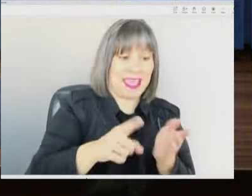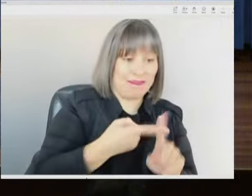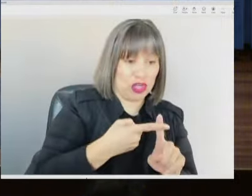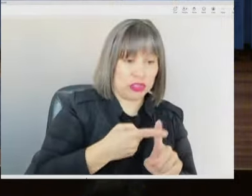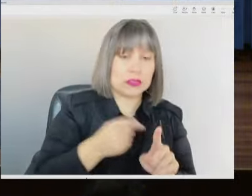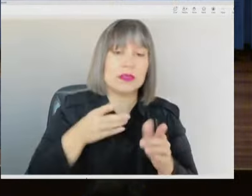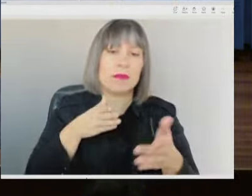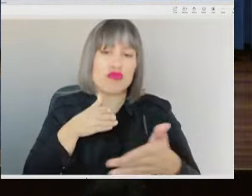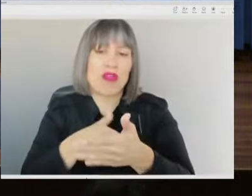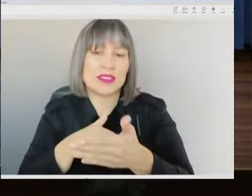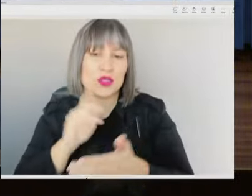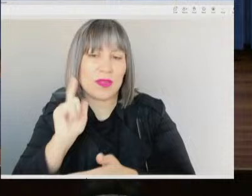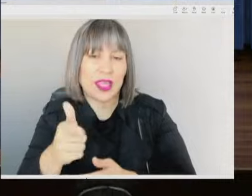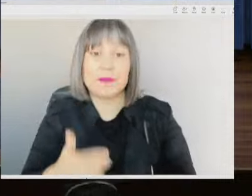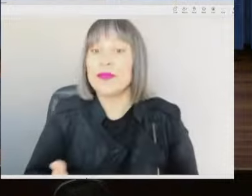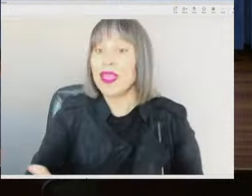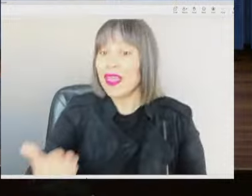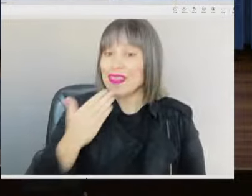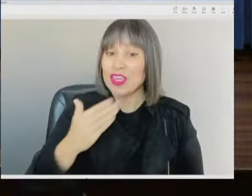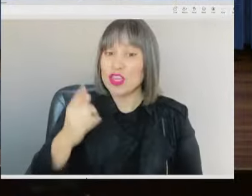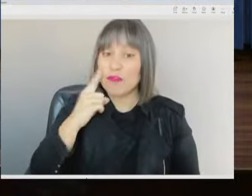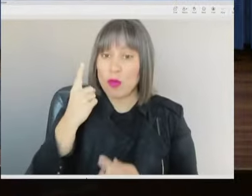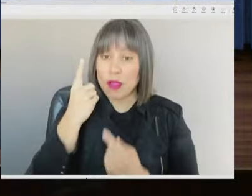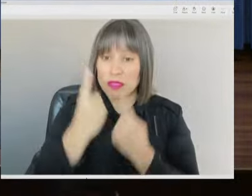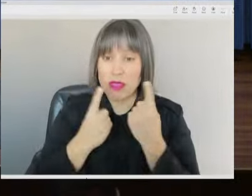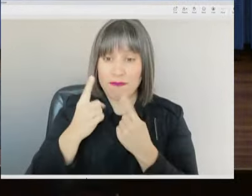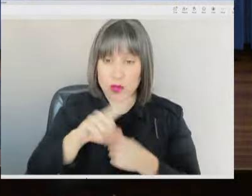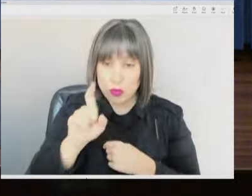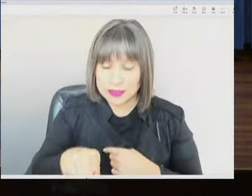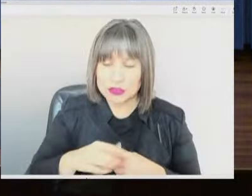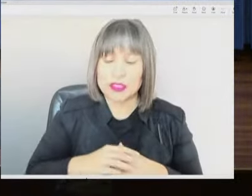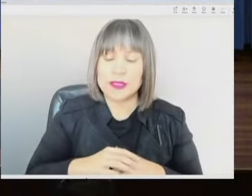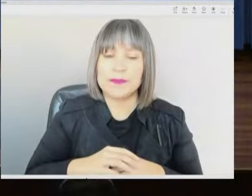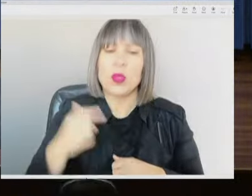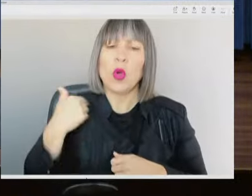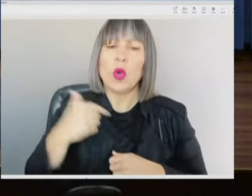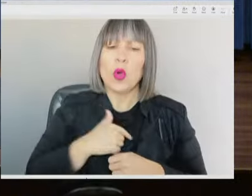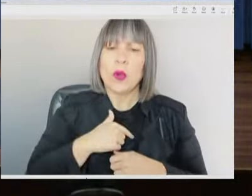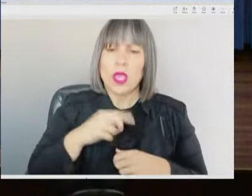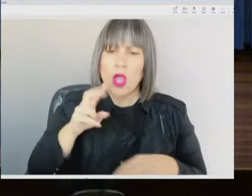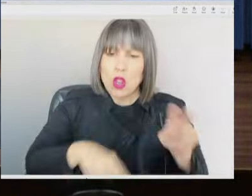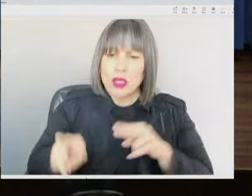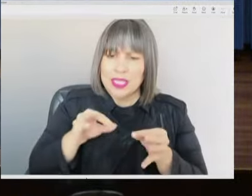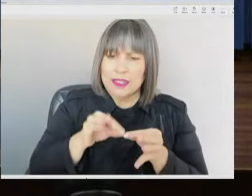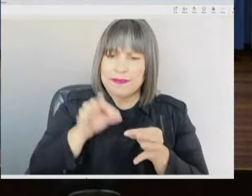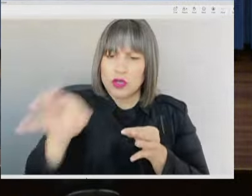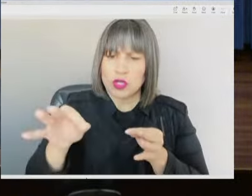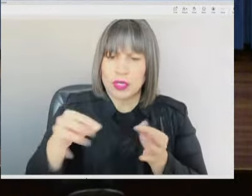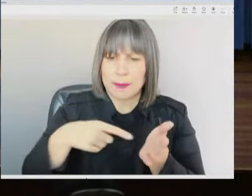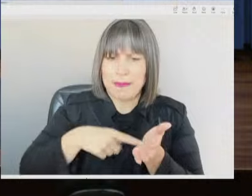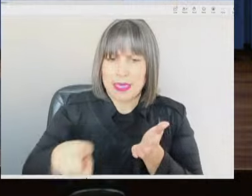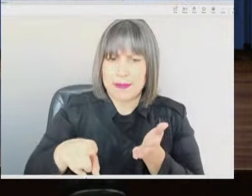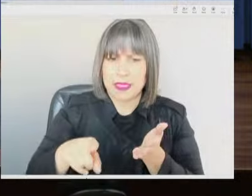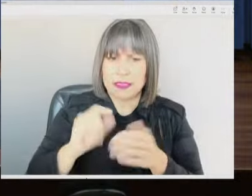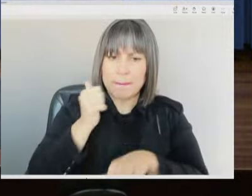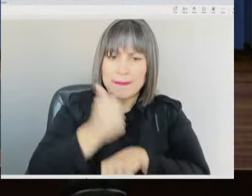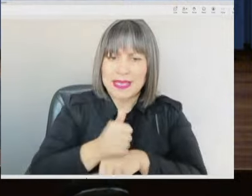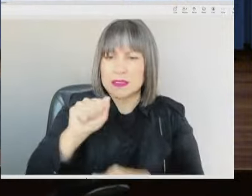Administrator Oz: Paige [phonetic], thank you for the thoughtful question. We're looking at deferring payments based on audits that we'll be doing